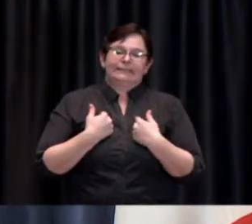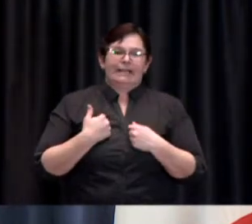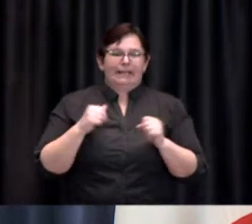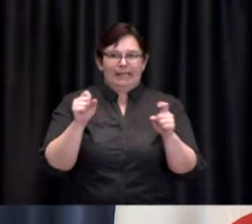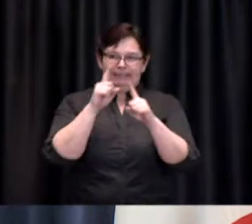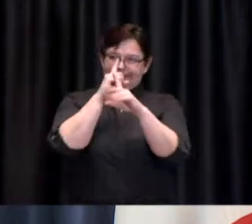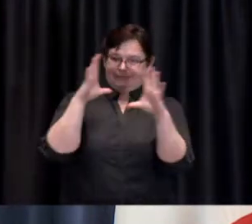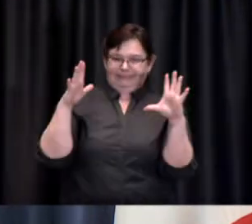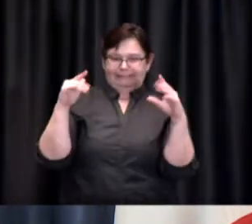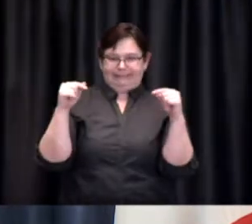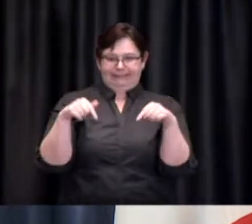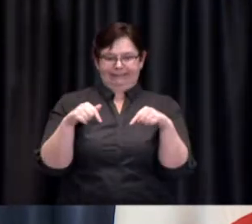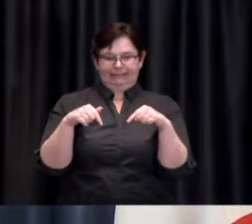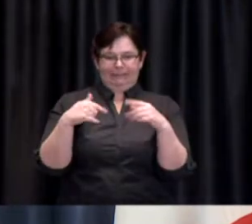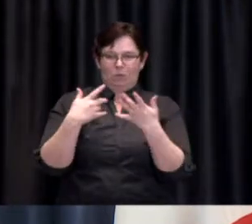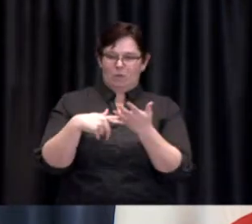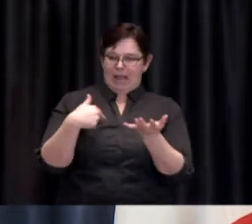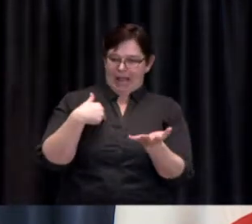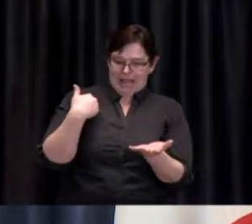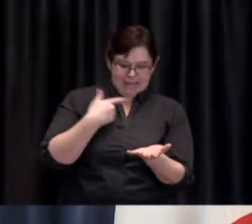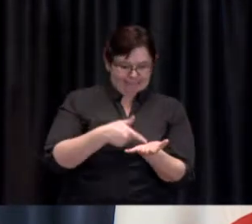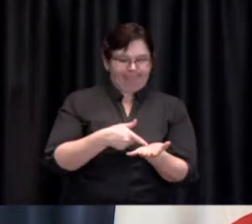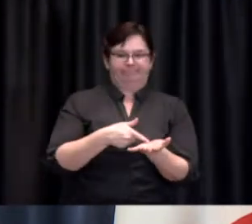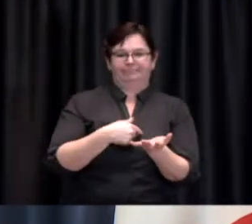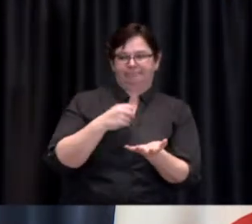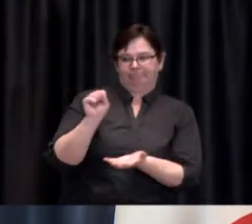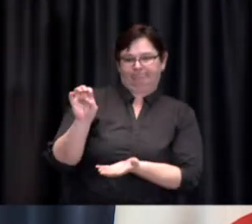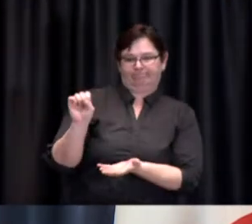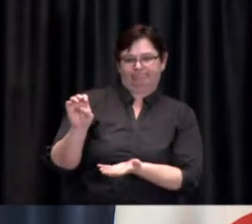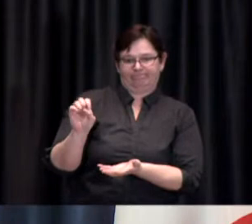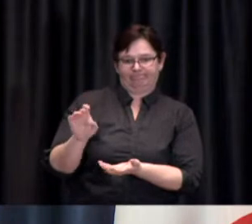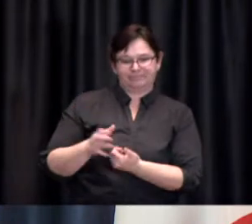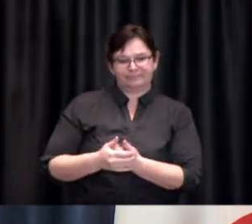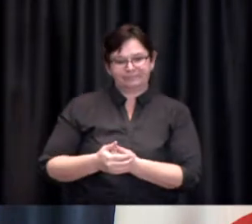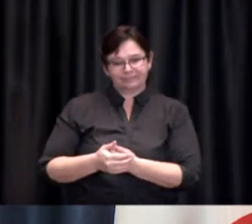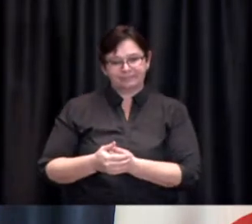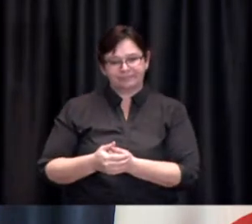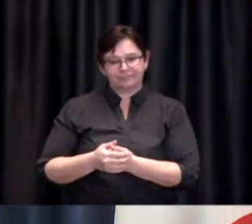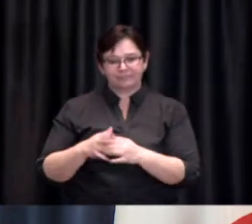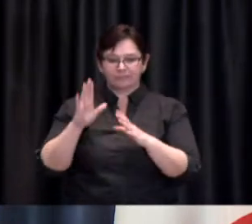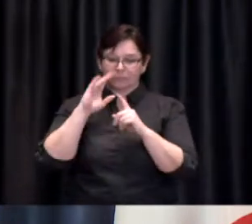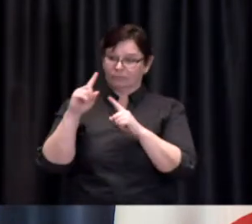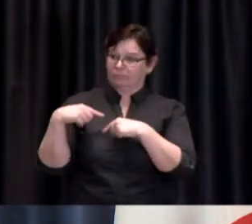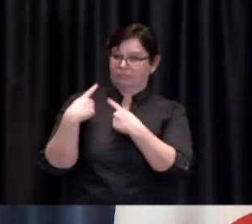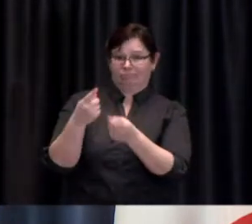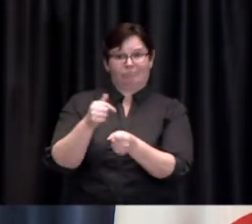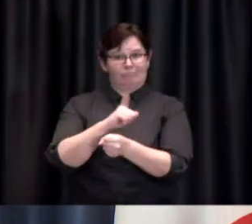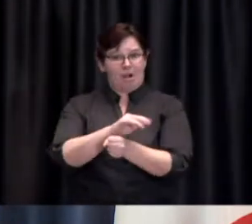We know that over the course of the pandemic amongst those populations that were hardest hit